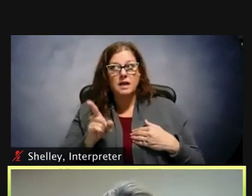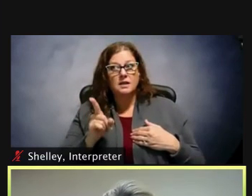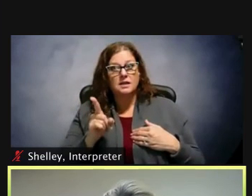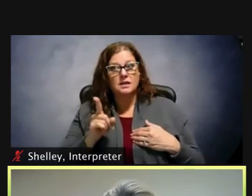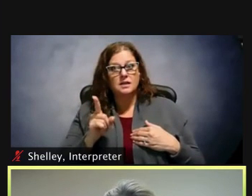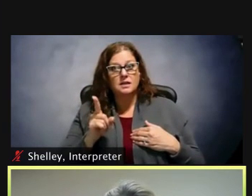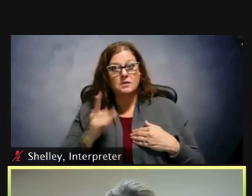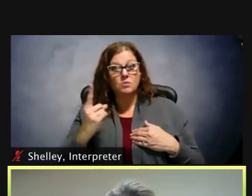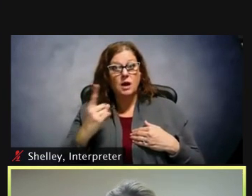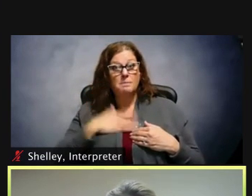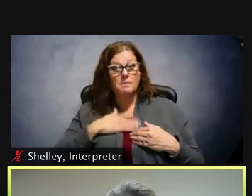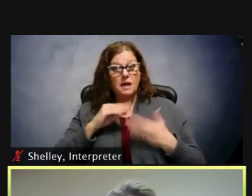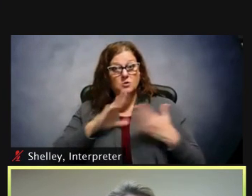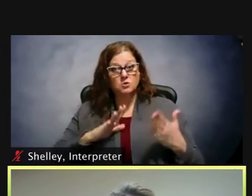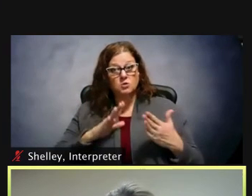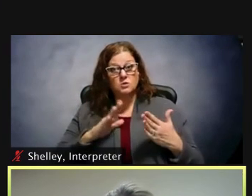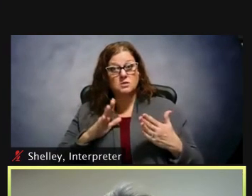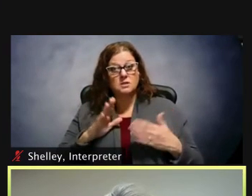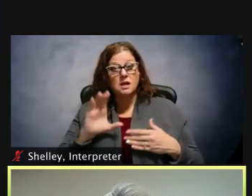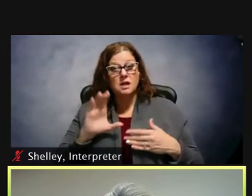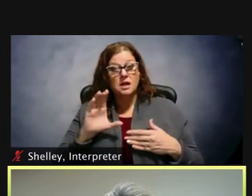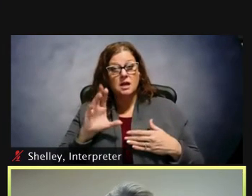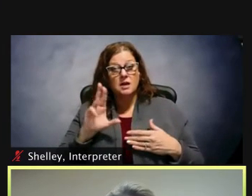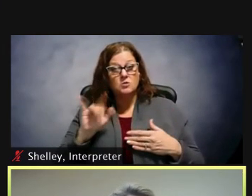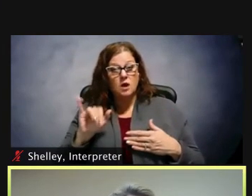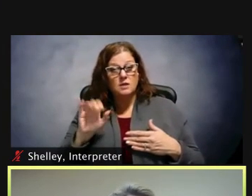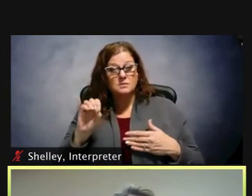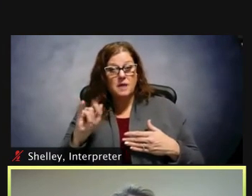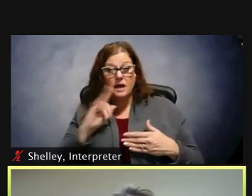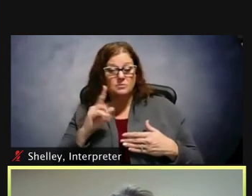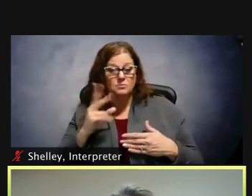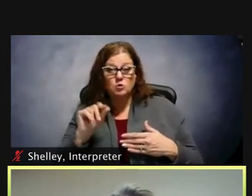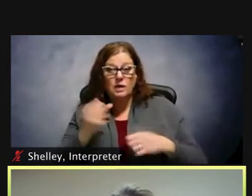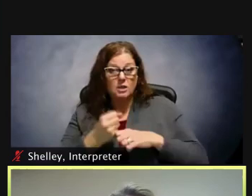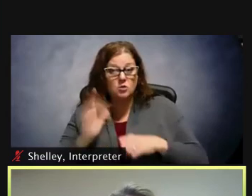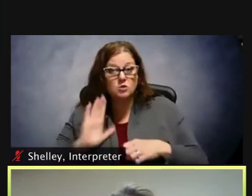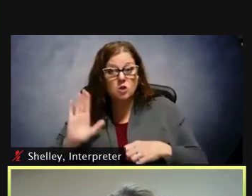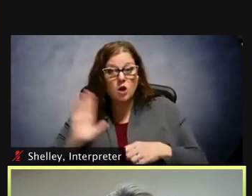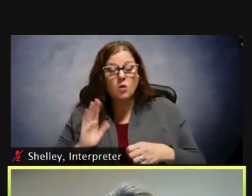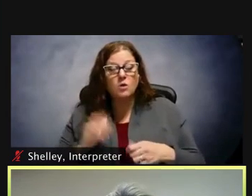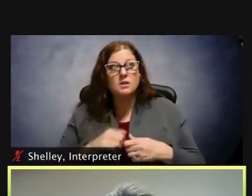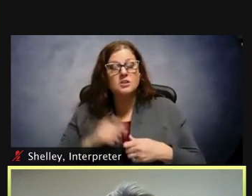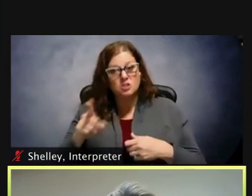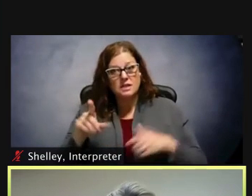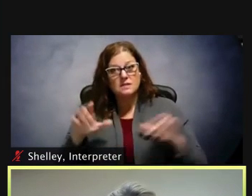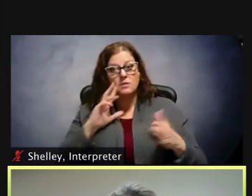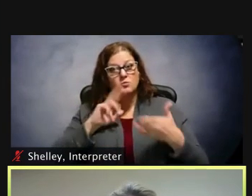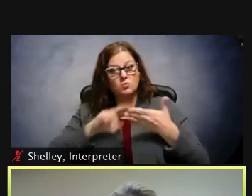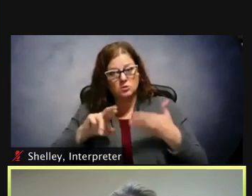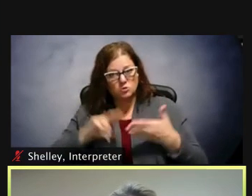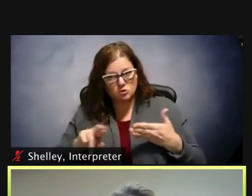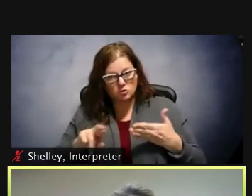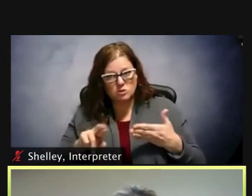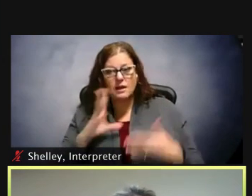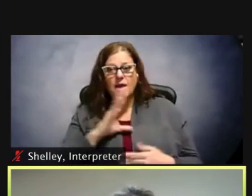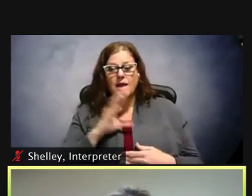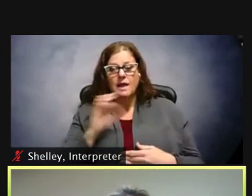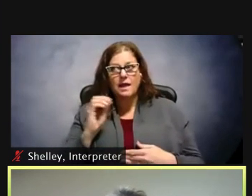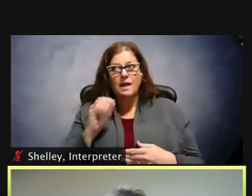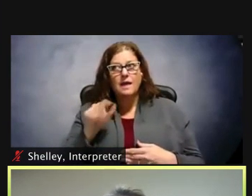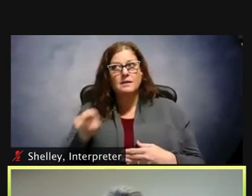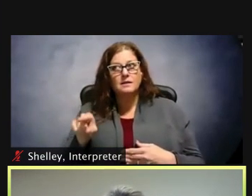students at Cross Bayou 20 years ago. So she had done her research and she was actually a big part